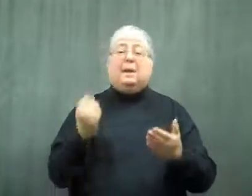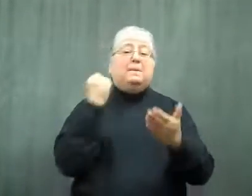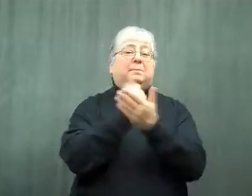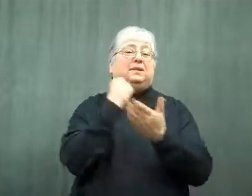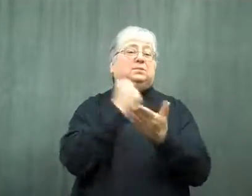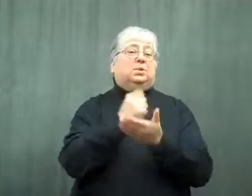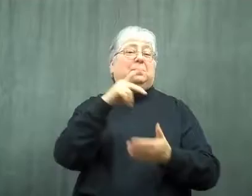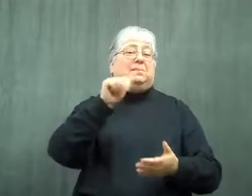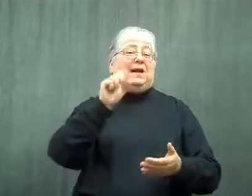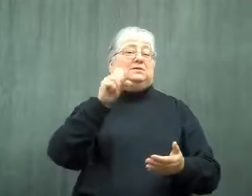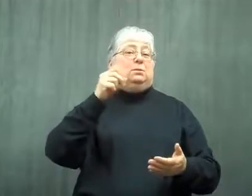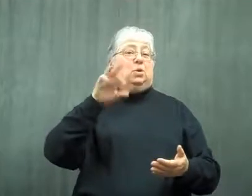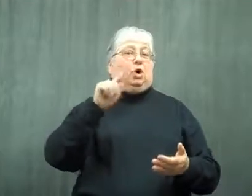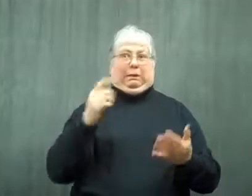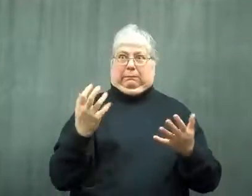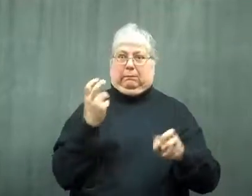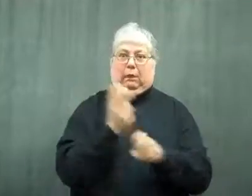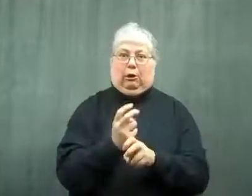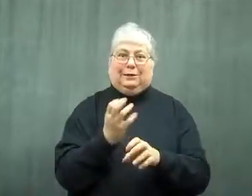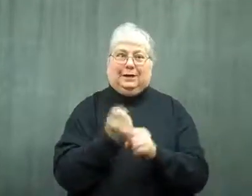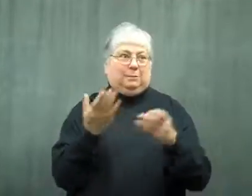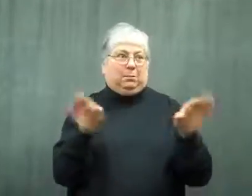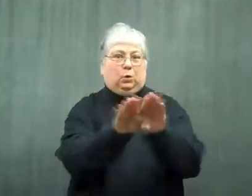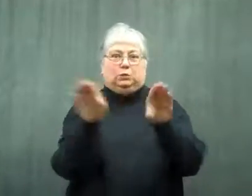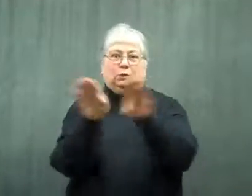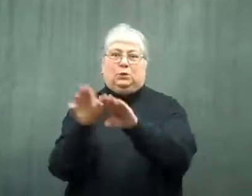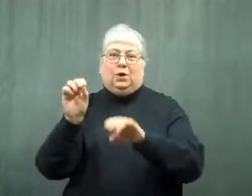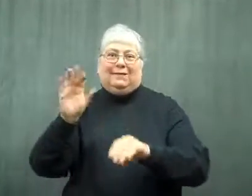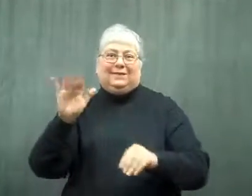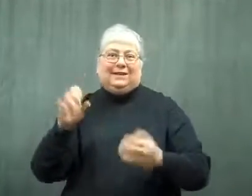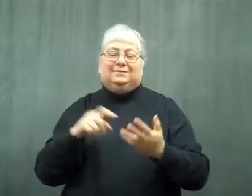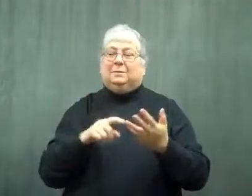Passports may be hard to get as the offices would close.